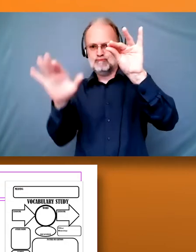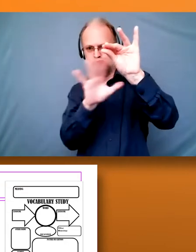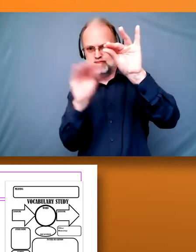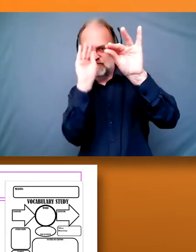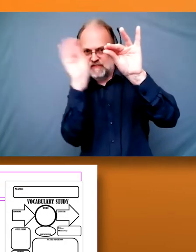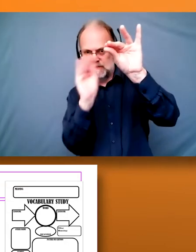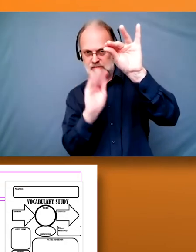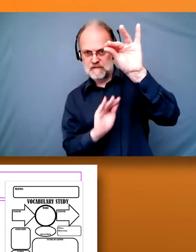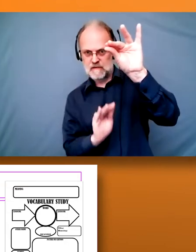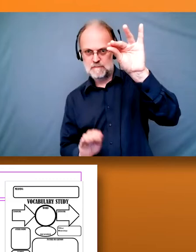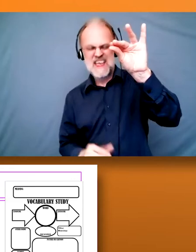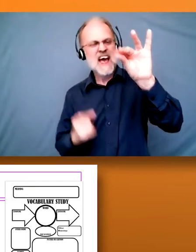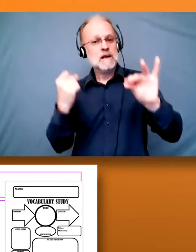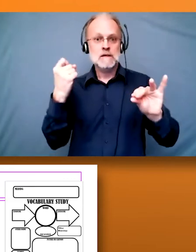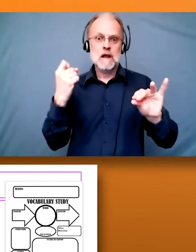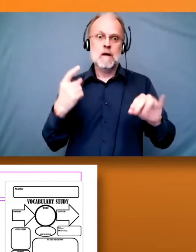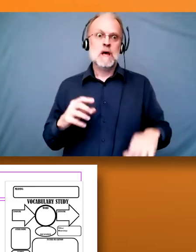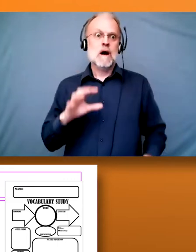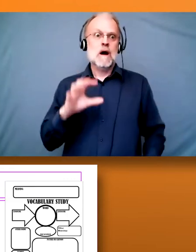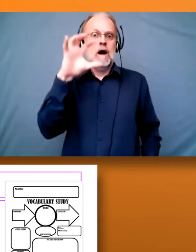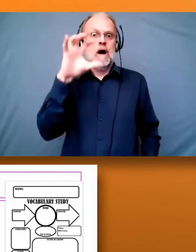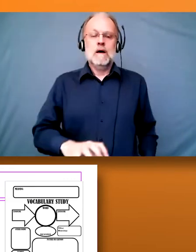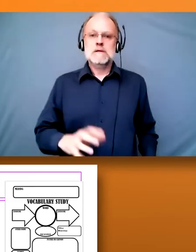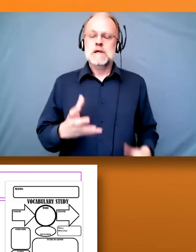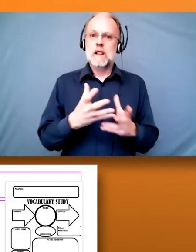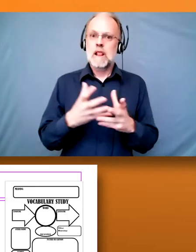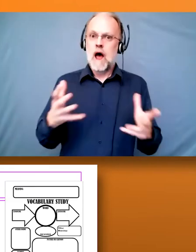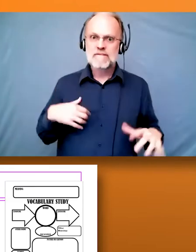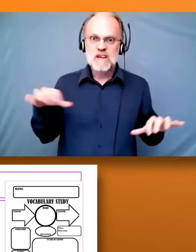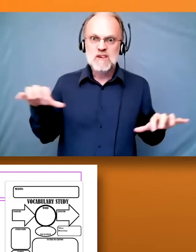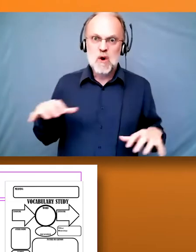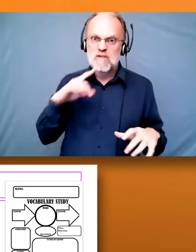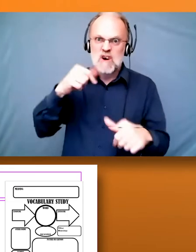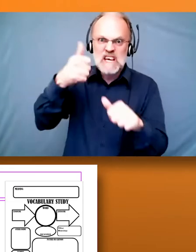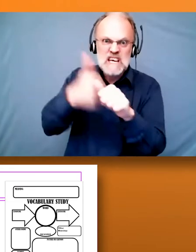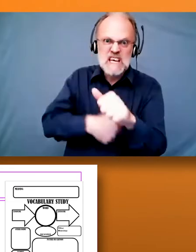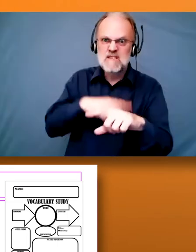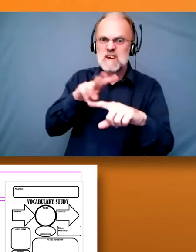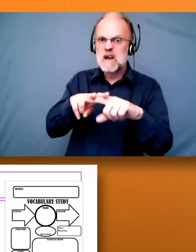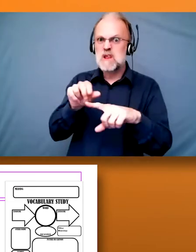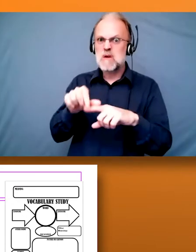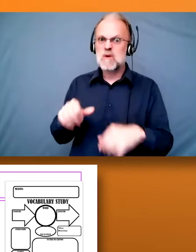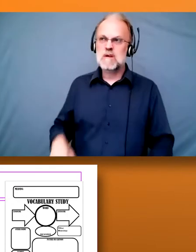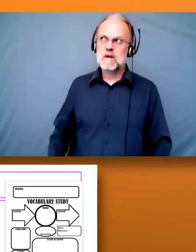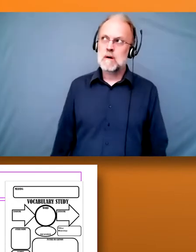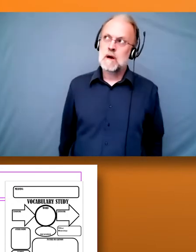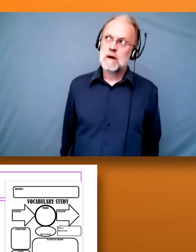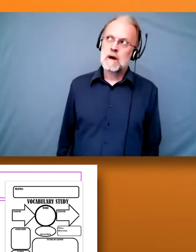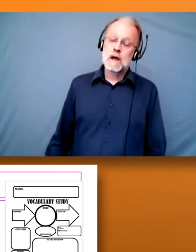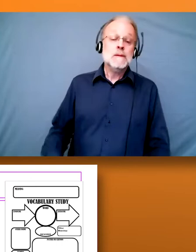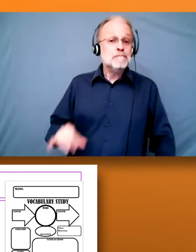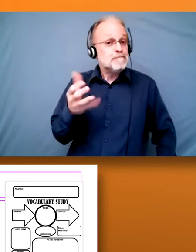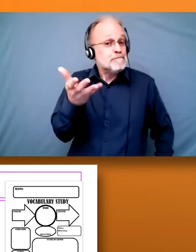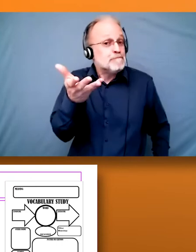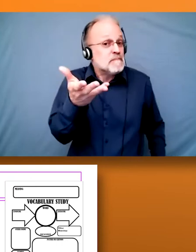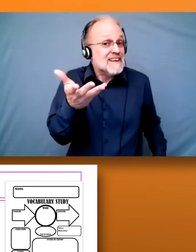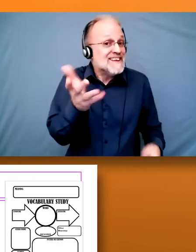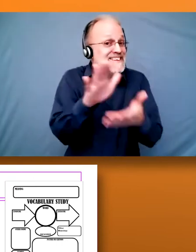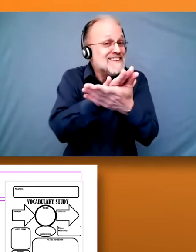And I do understand that this is a lot, as you think about, oh, I have to do all of this for every vocabulary word?